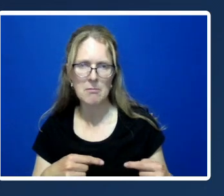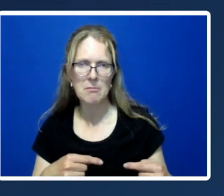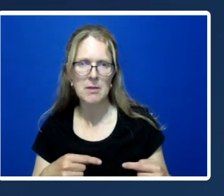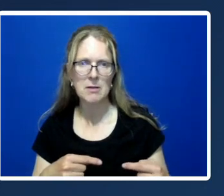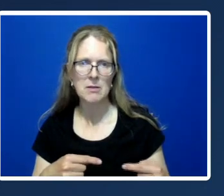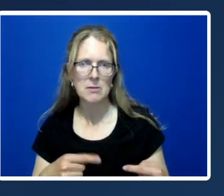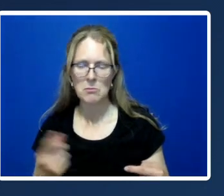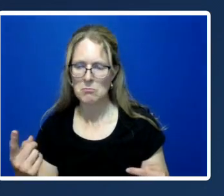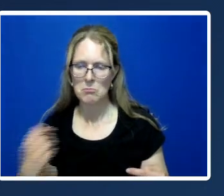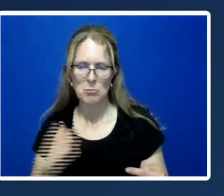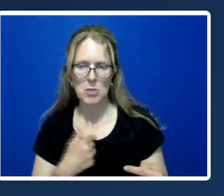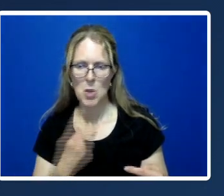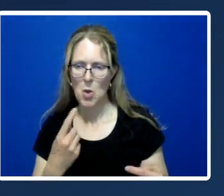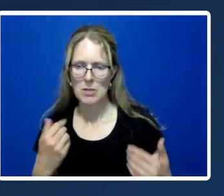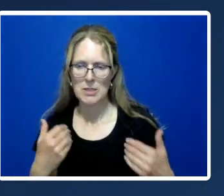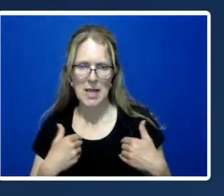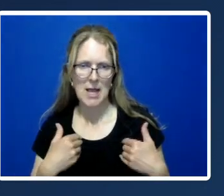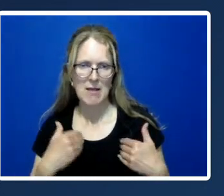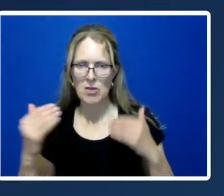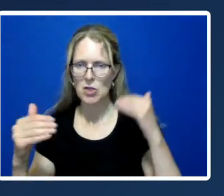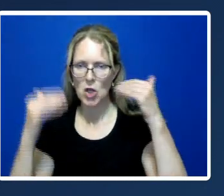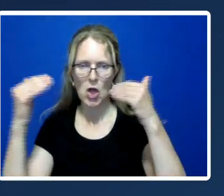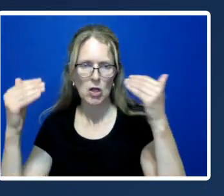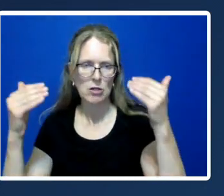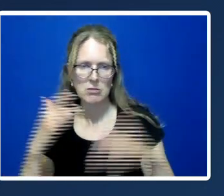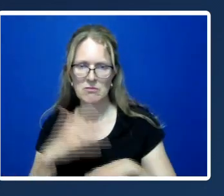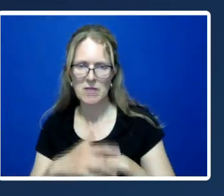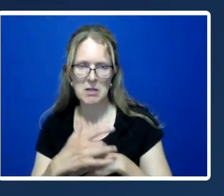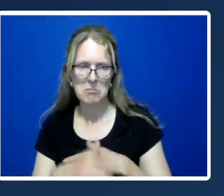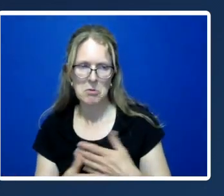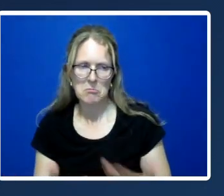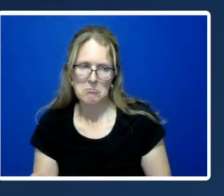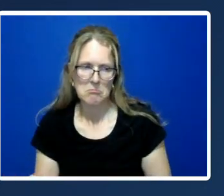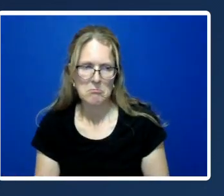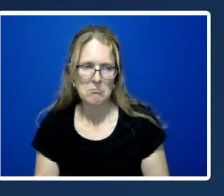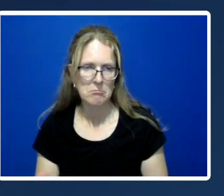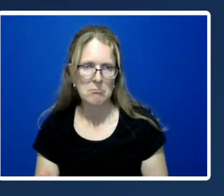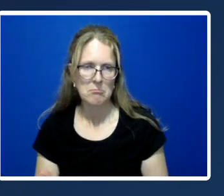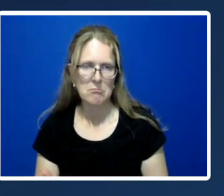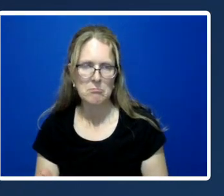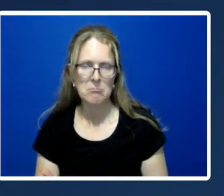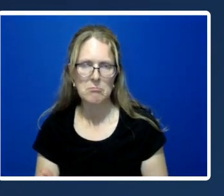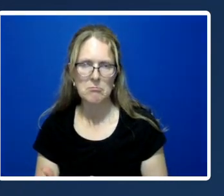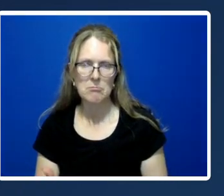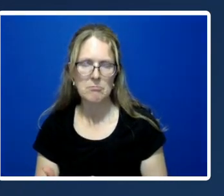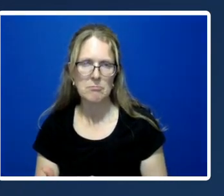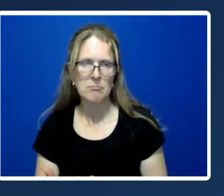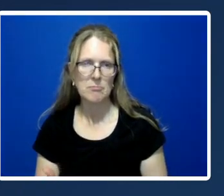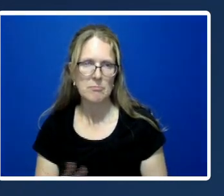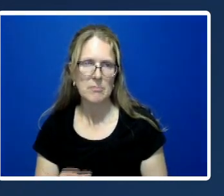when they get the permission slip. So, it can be done with the right permissions.